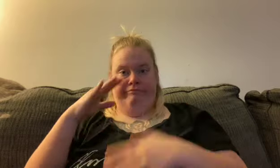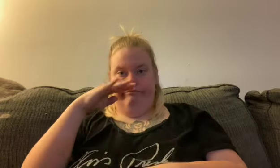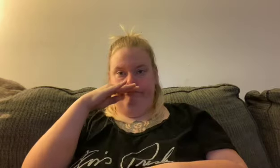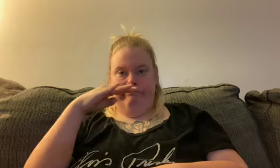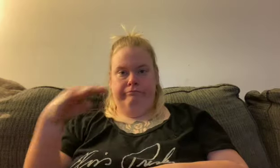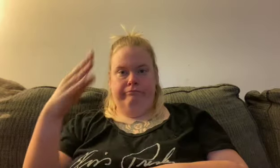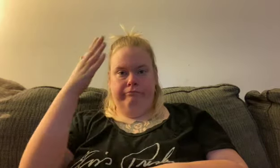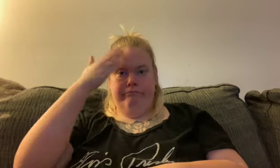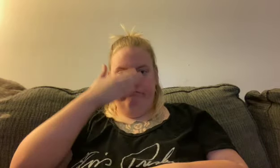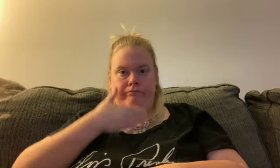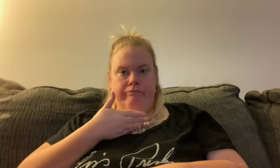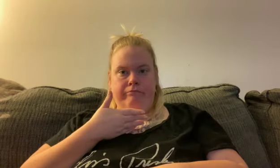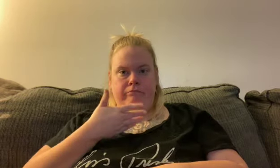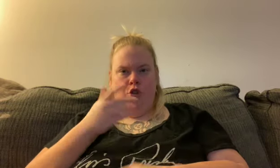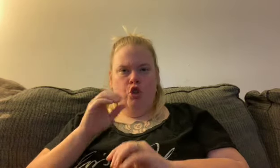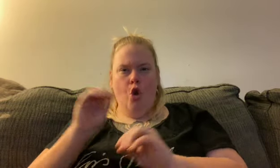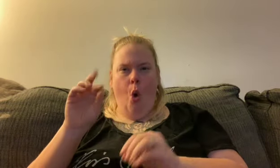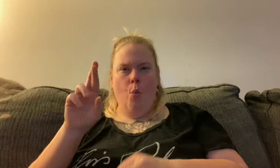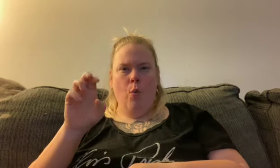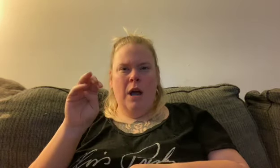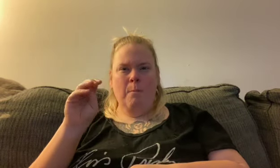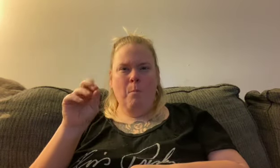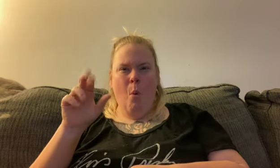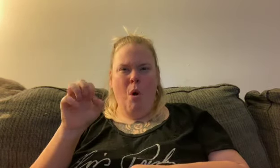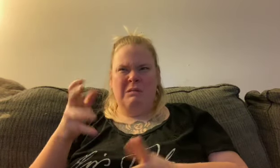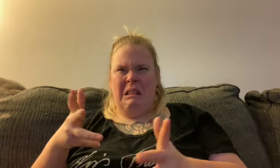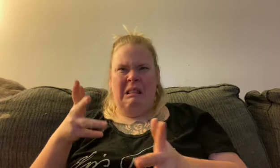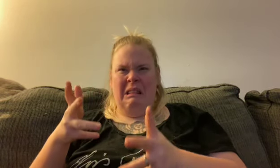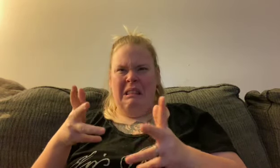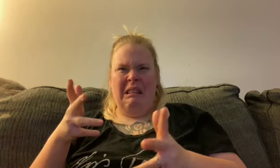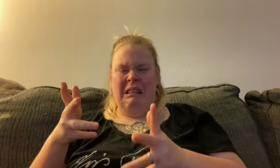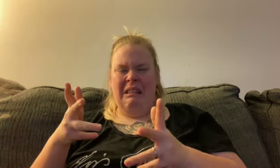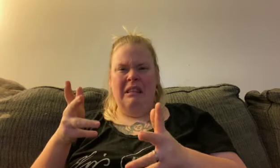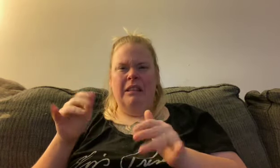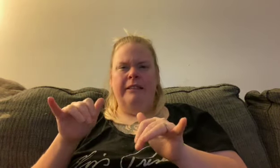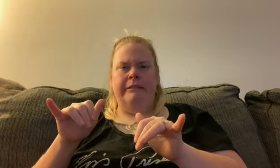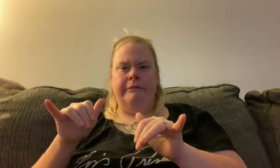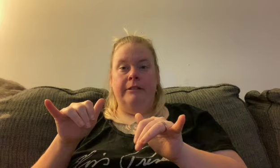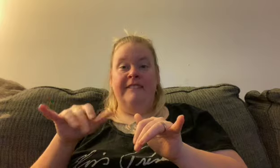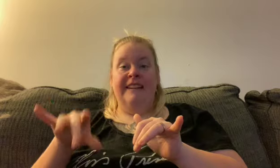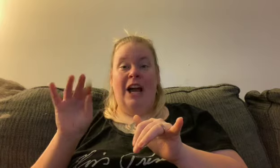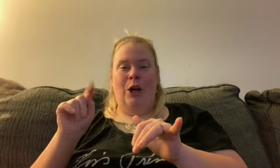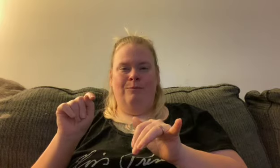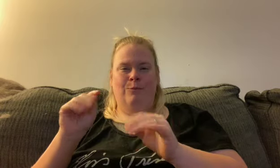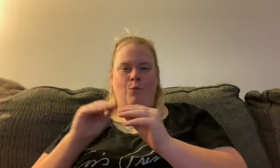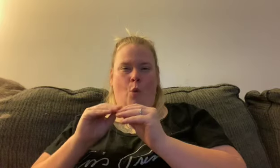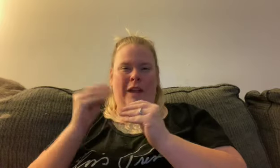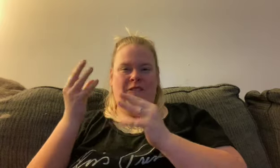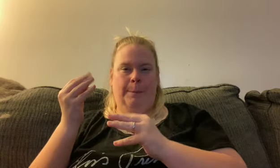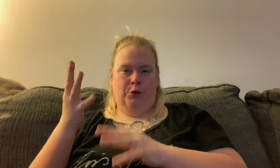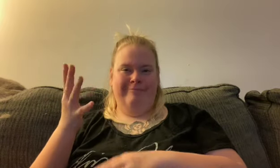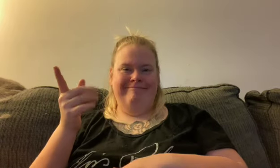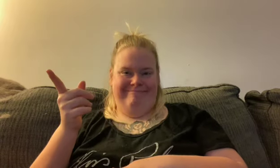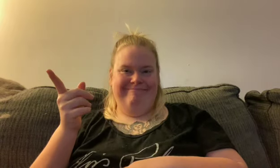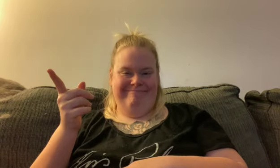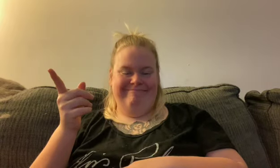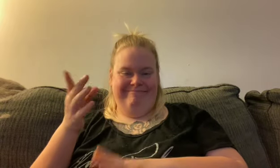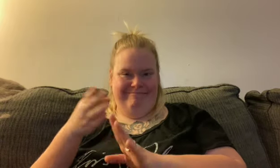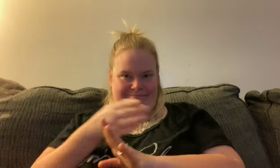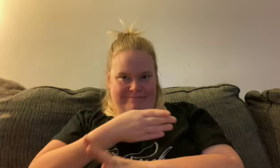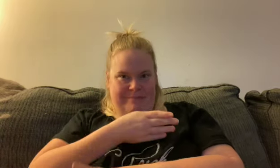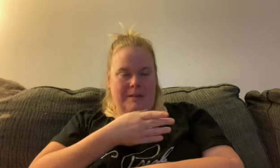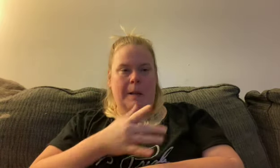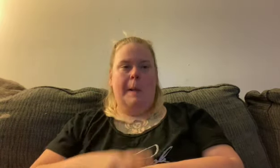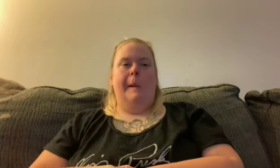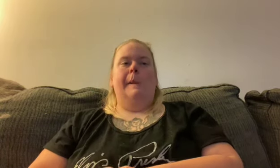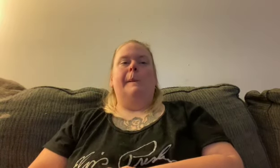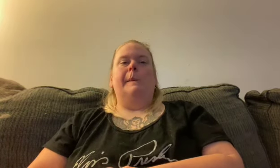This boy has no emotional reactions, not even remorse or any changes. They did try to figure it out but eventually, they found out.